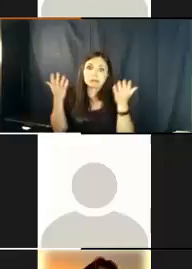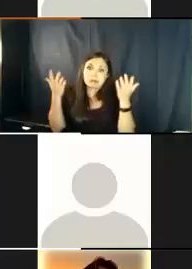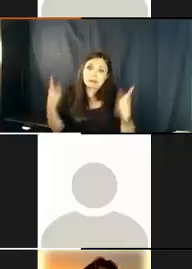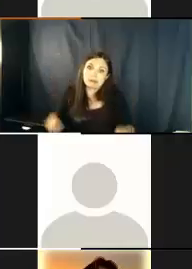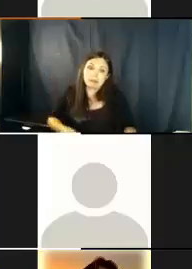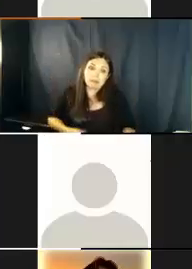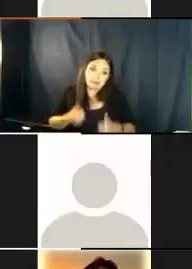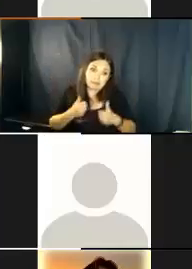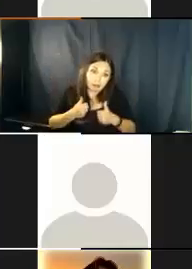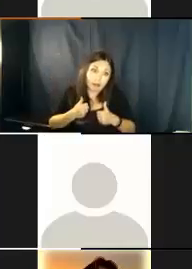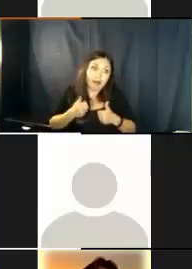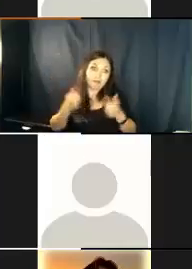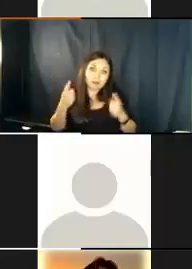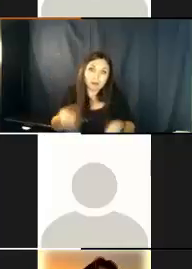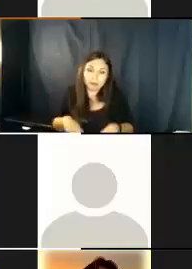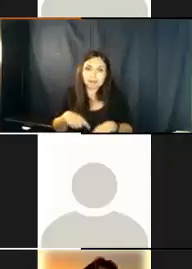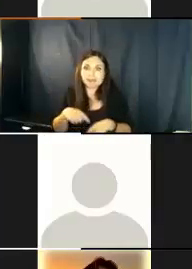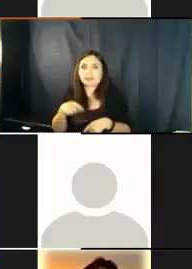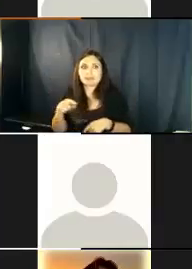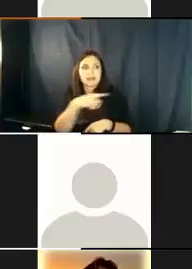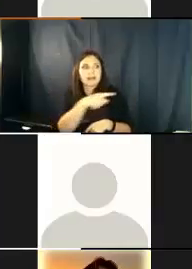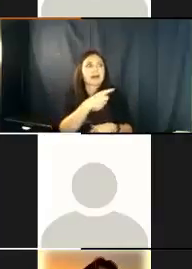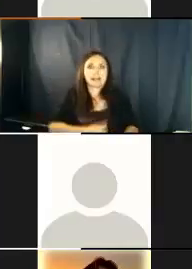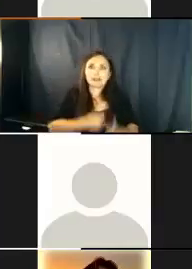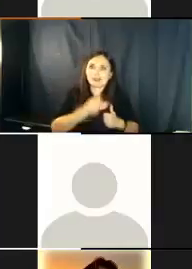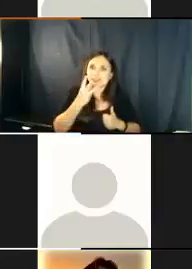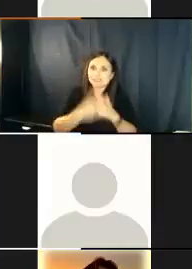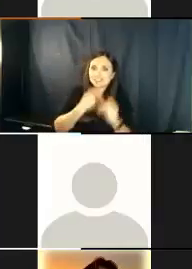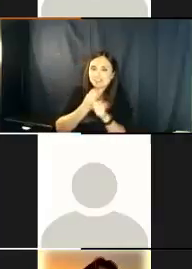up spending six years in Mexico and so at that moment when it was time to move to this